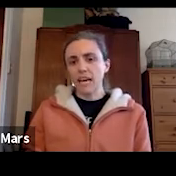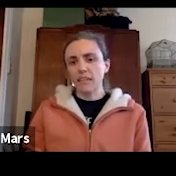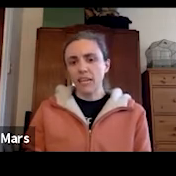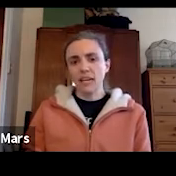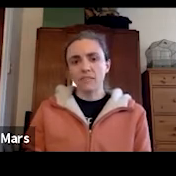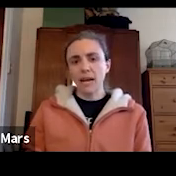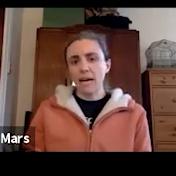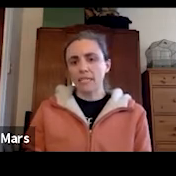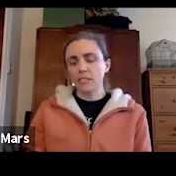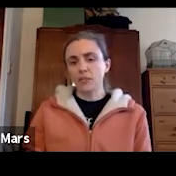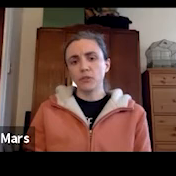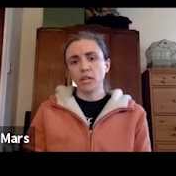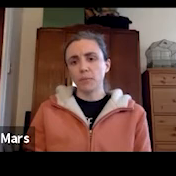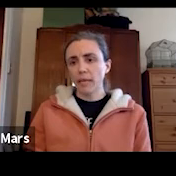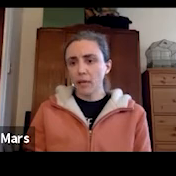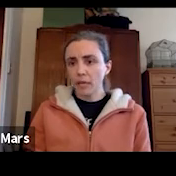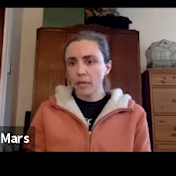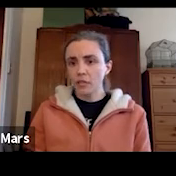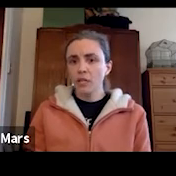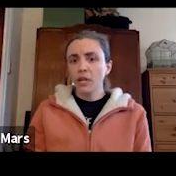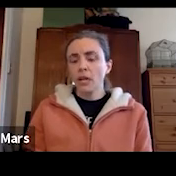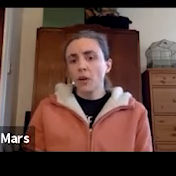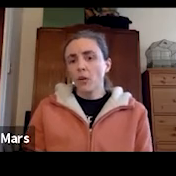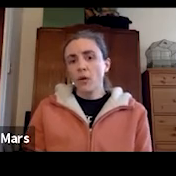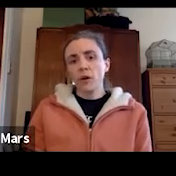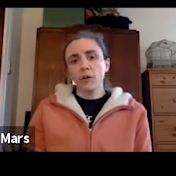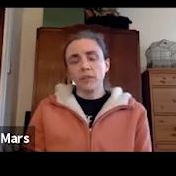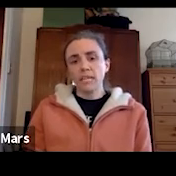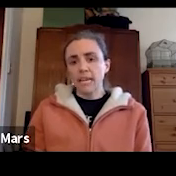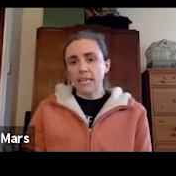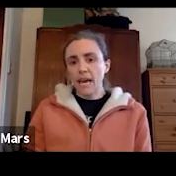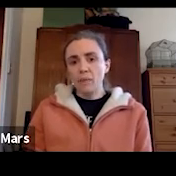an advocate and I've been asked to change my language or things like that,